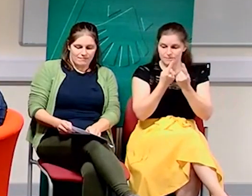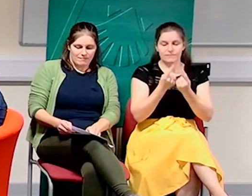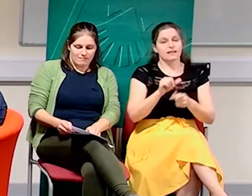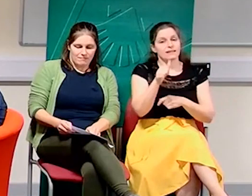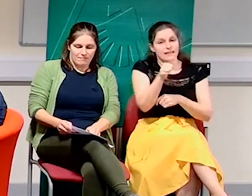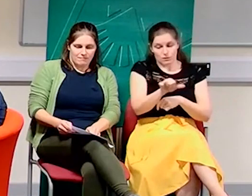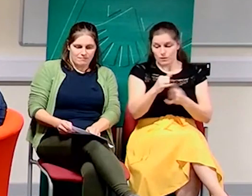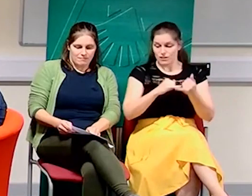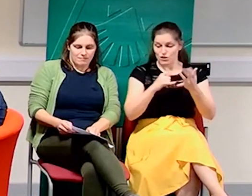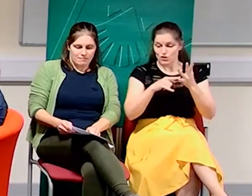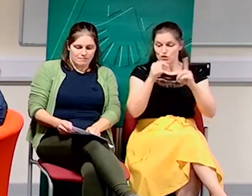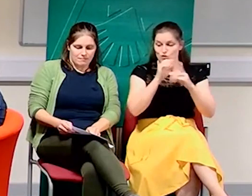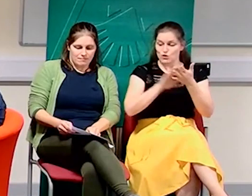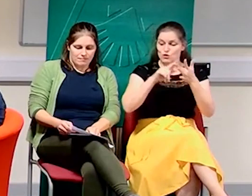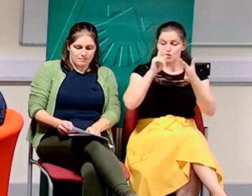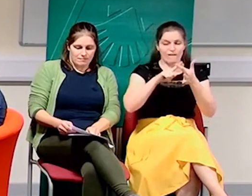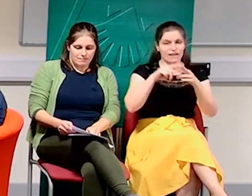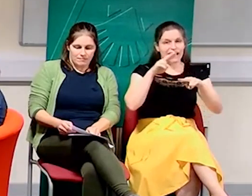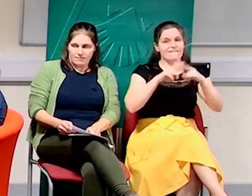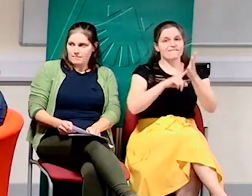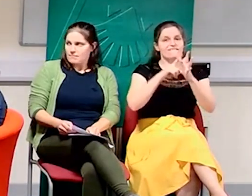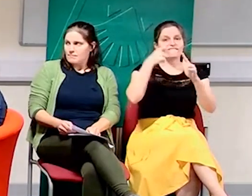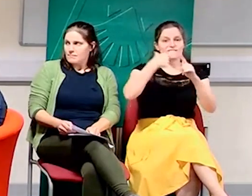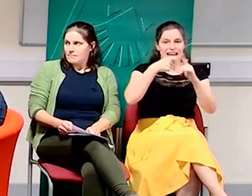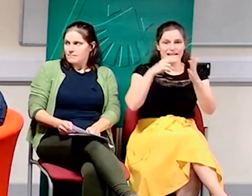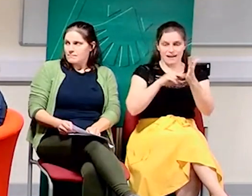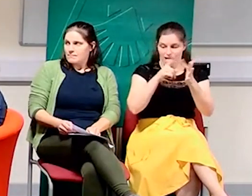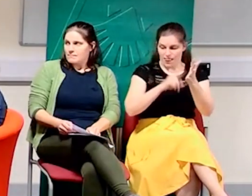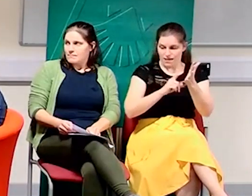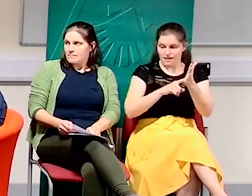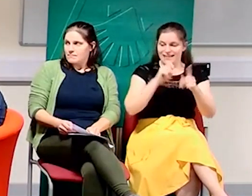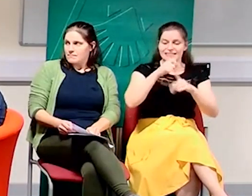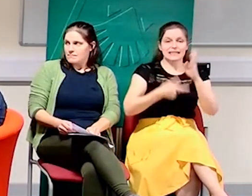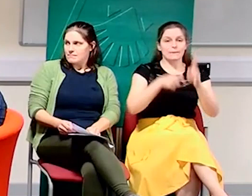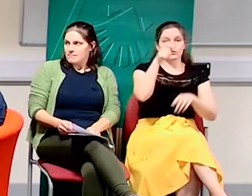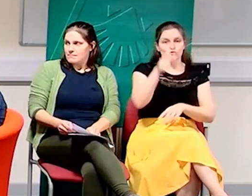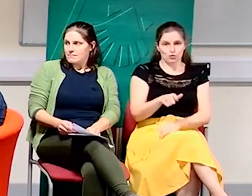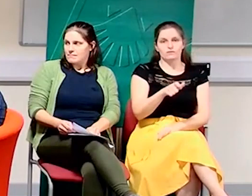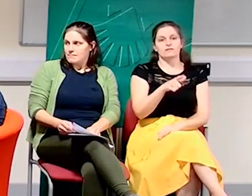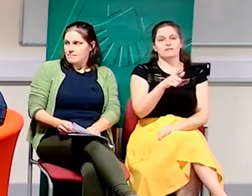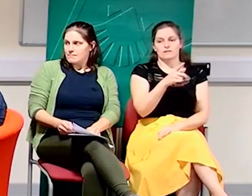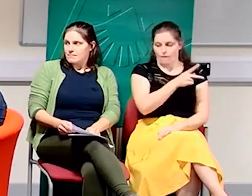Officer for Reading Students Union and this is point where I actually uh invite them in